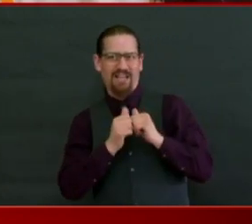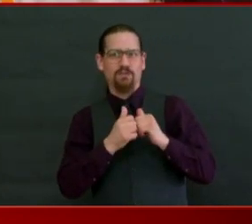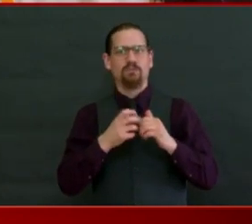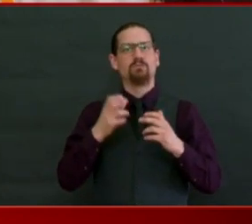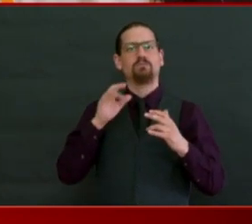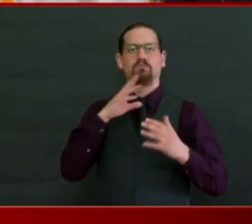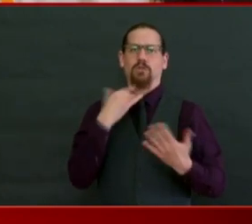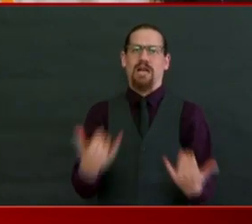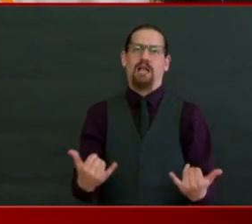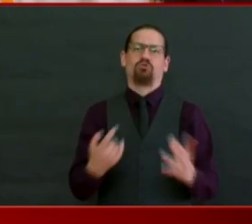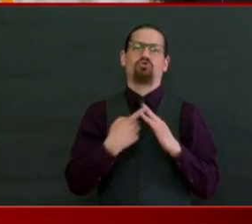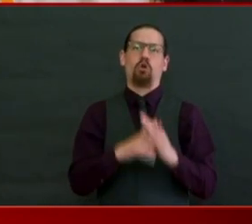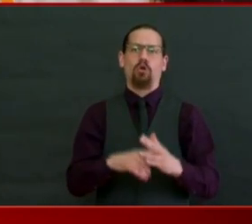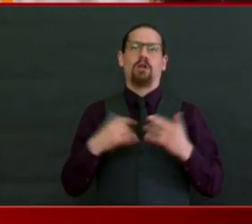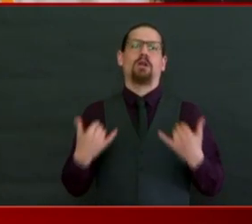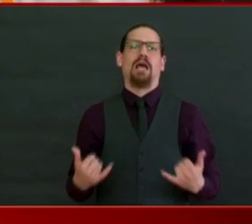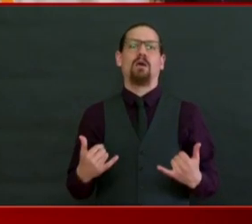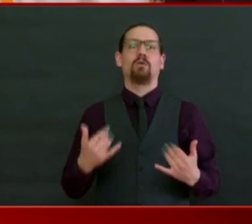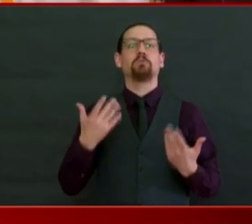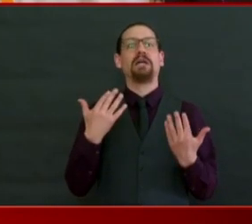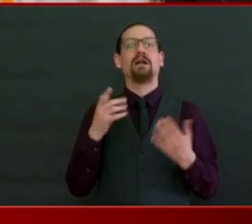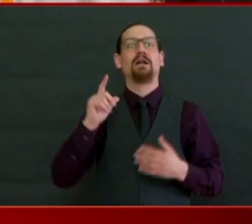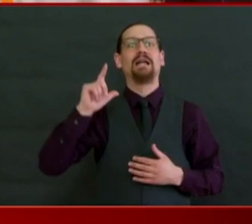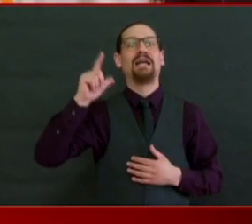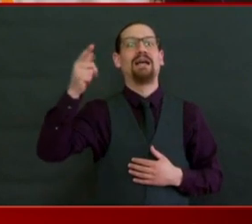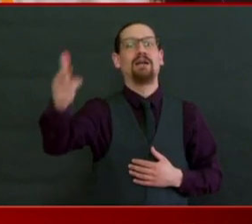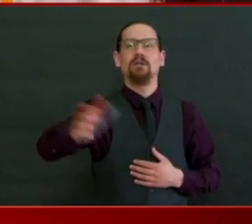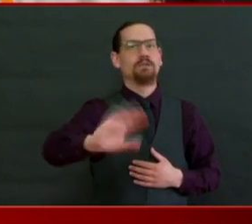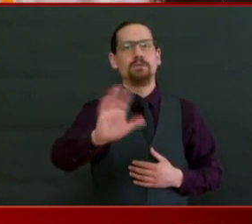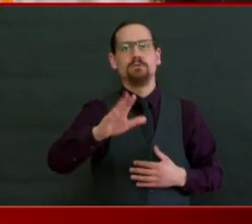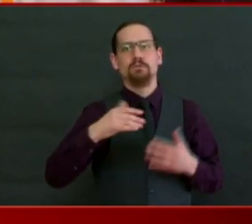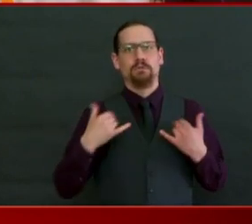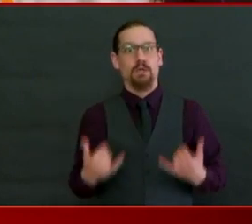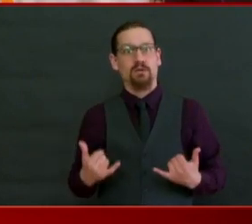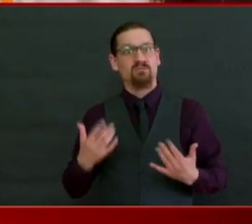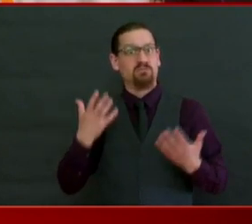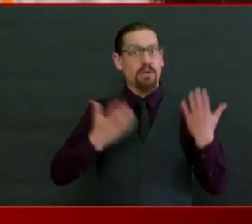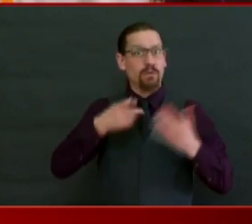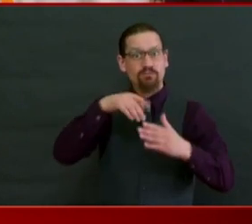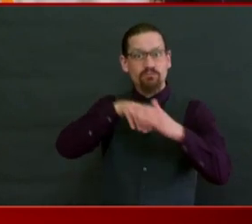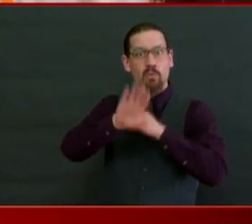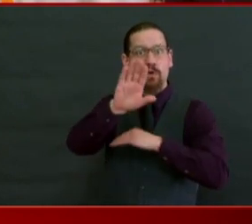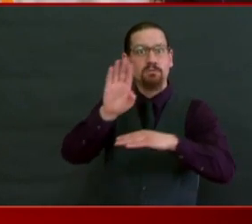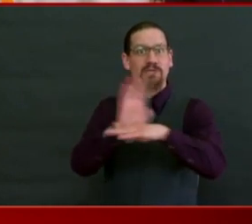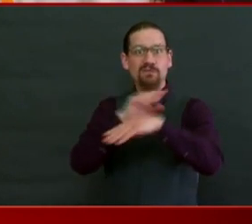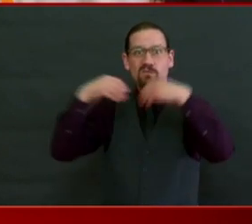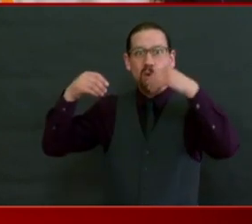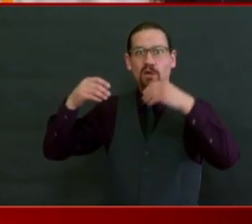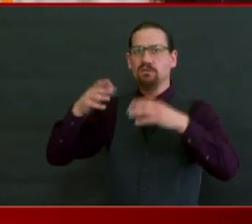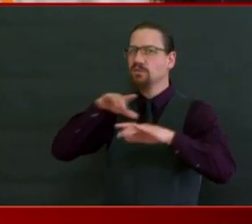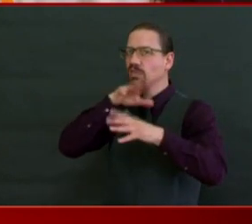ONLINE. YOU REALLY WANT TO MAKE THOSE INVESTMENTS NOW. NICK ABOUT CLEANING.